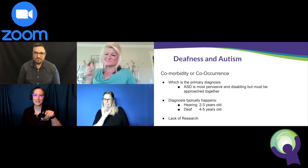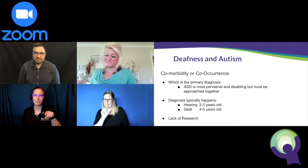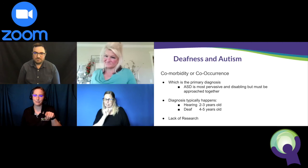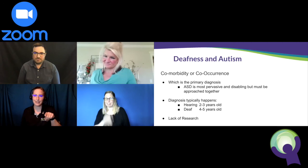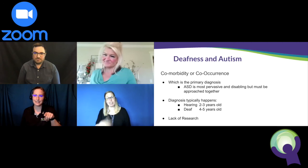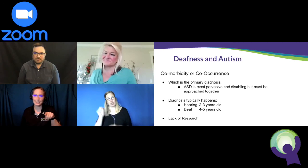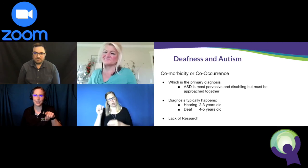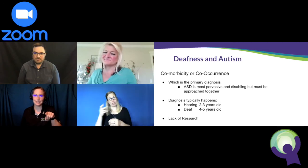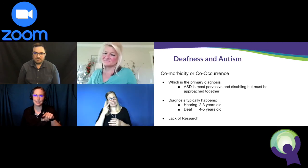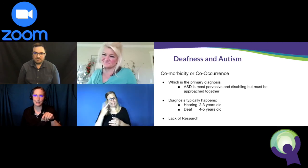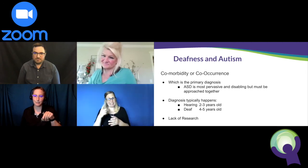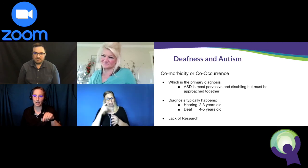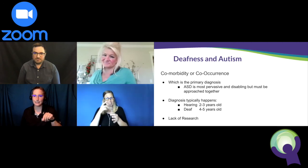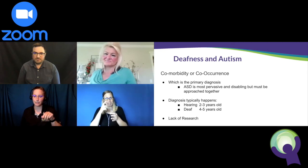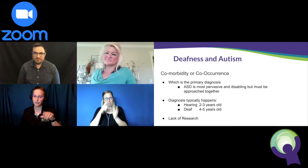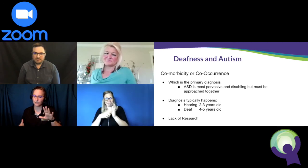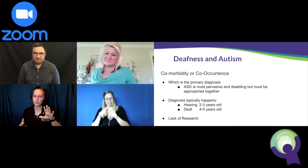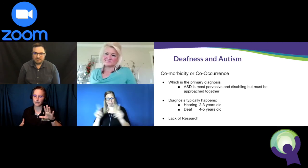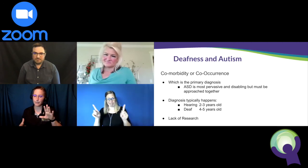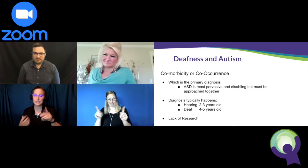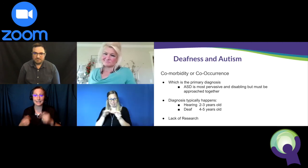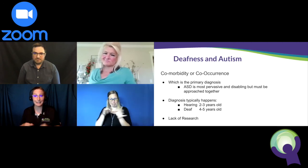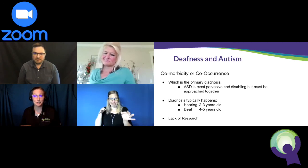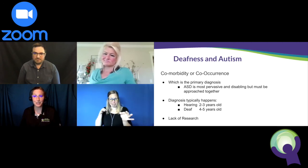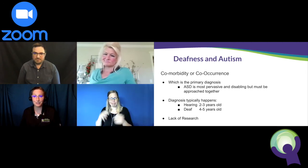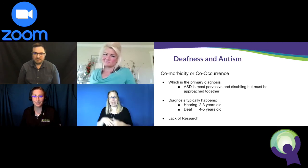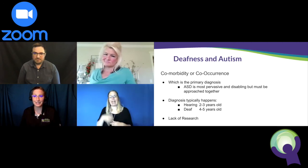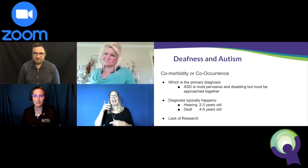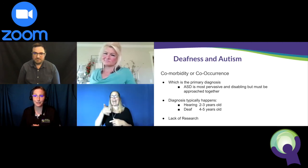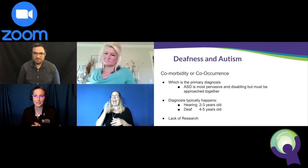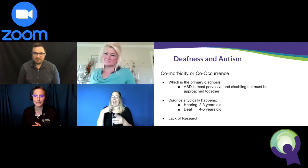what Ronda said about sign language being good for kids with autism..